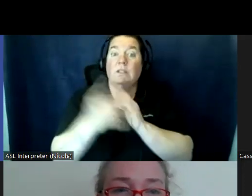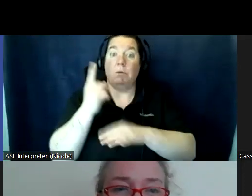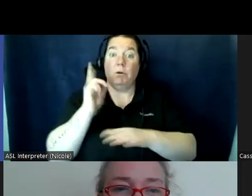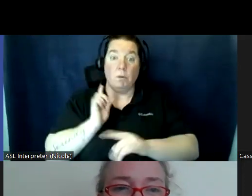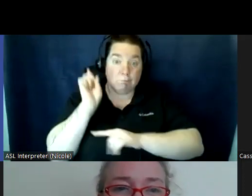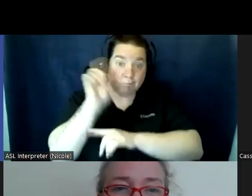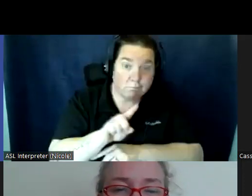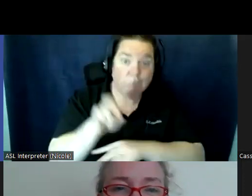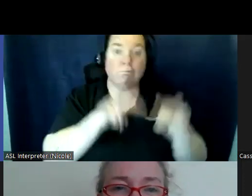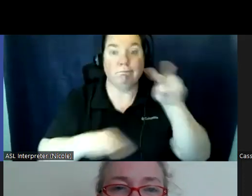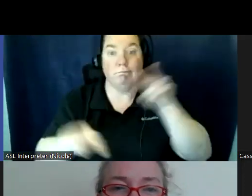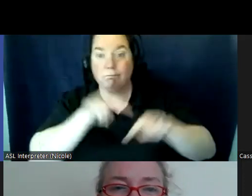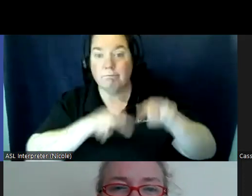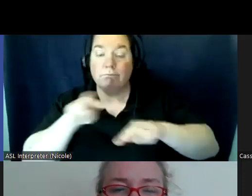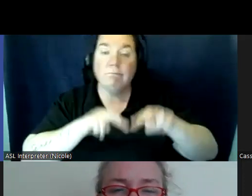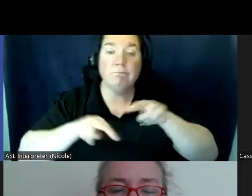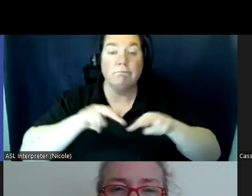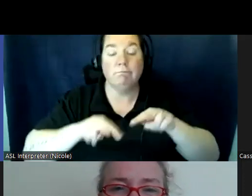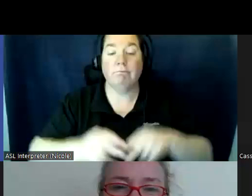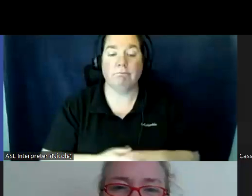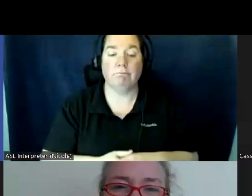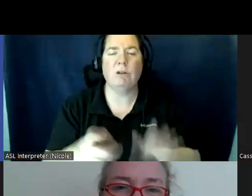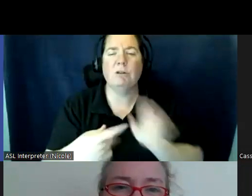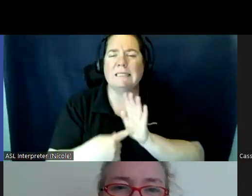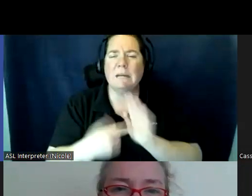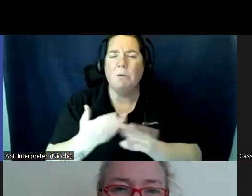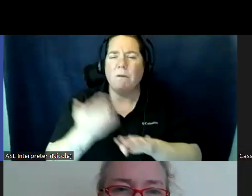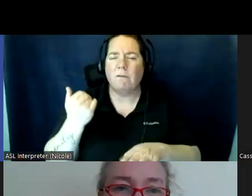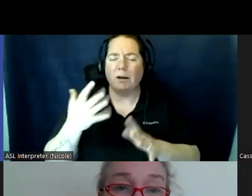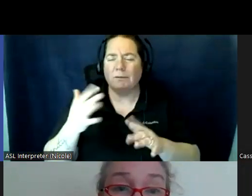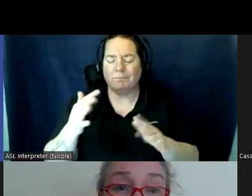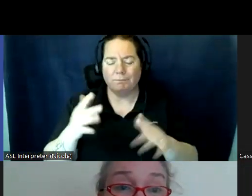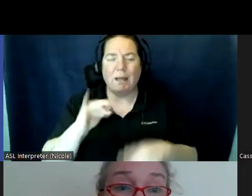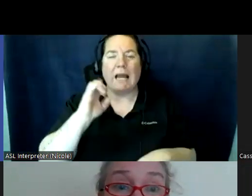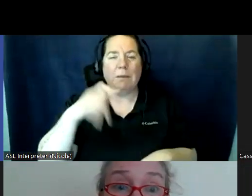That's the example. I think there was a question earlier about IEP reviews. That's